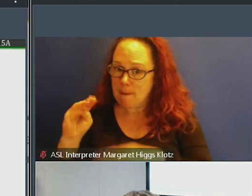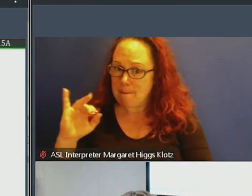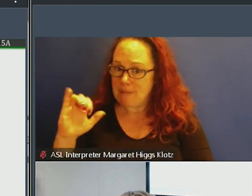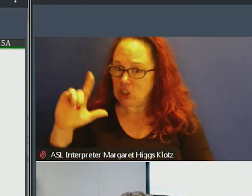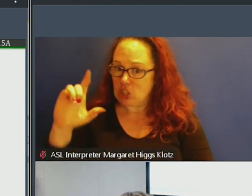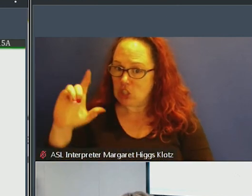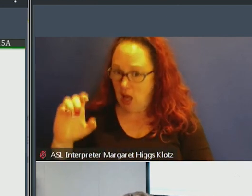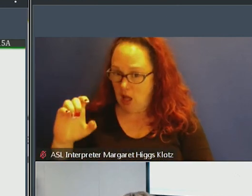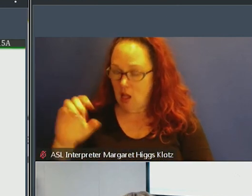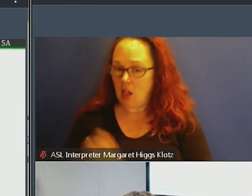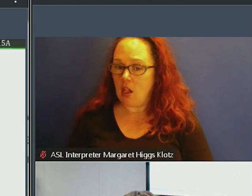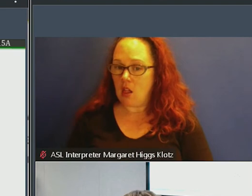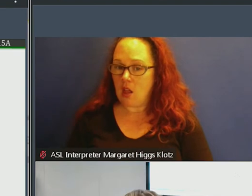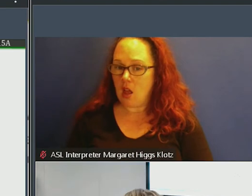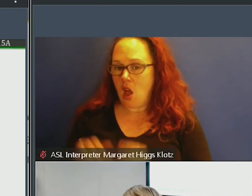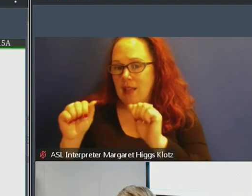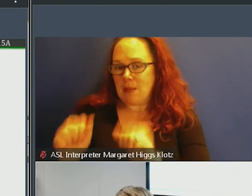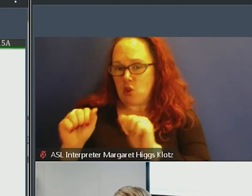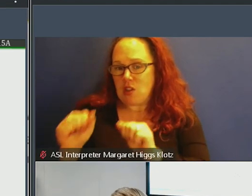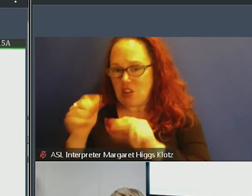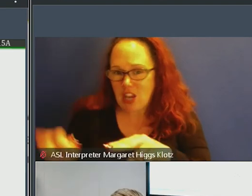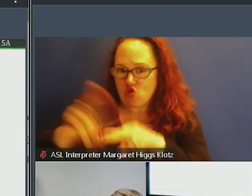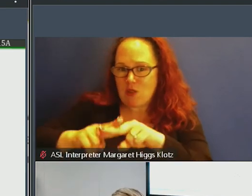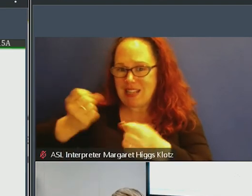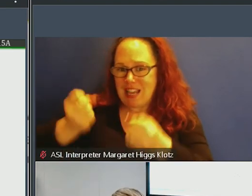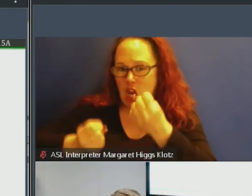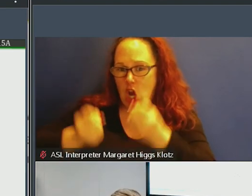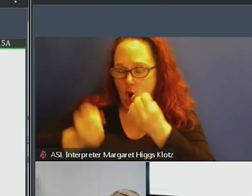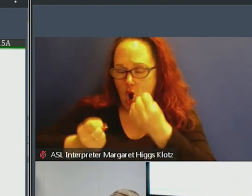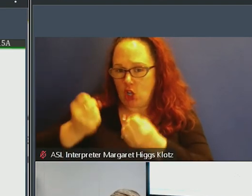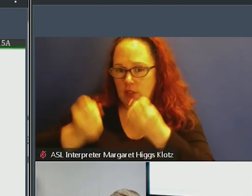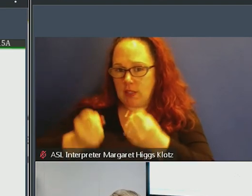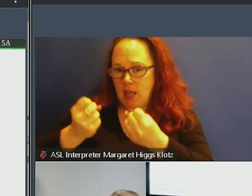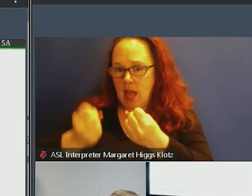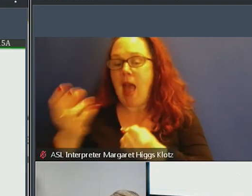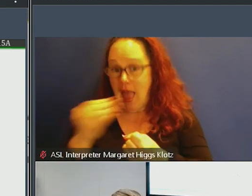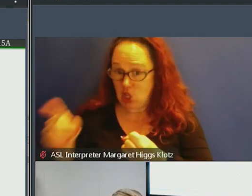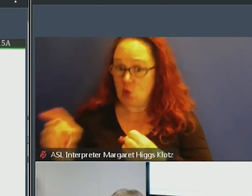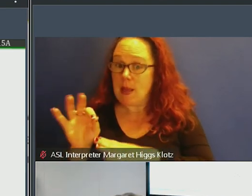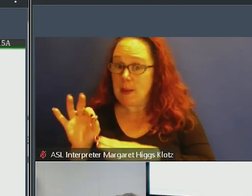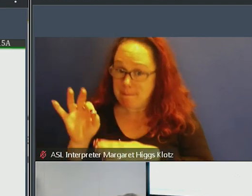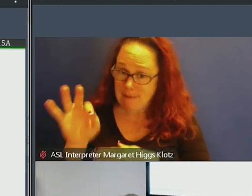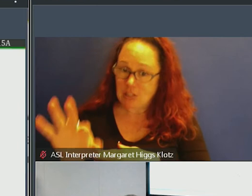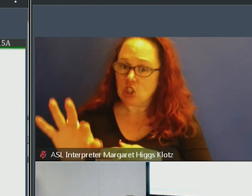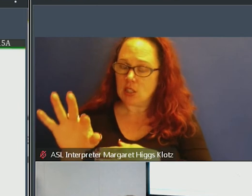increase in vehicles, but you did mention something that perhaps the County can look into. One of which is the depth.